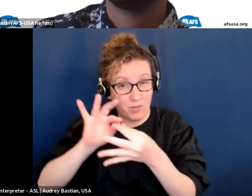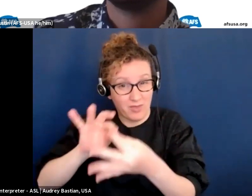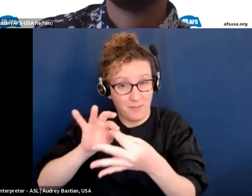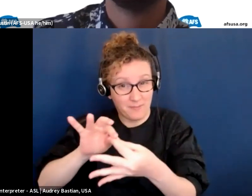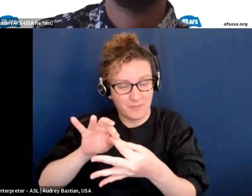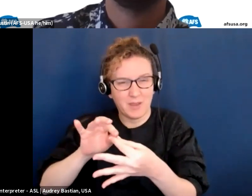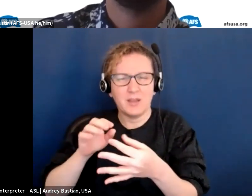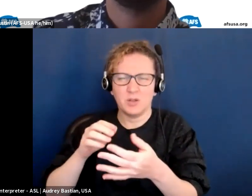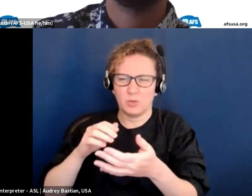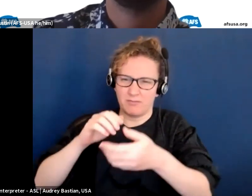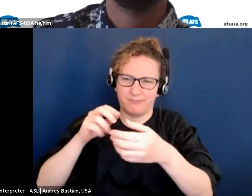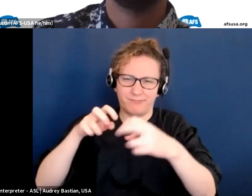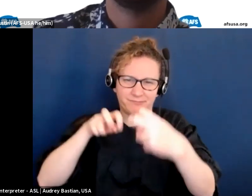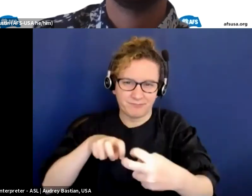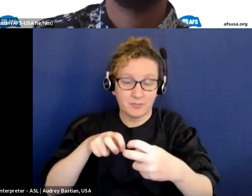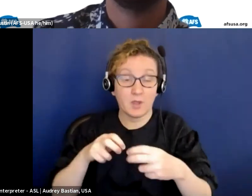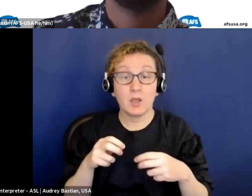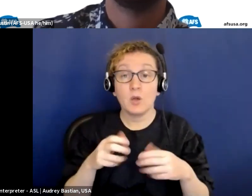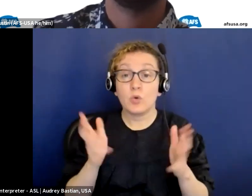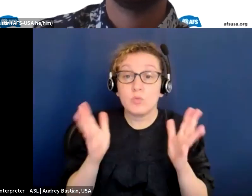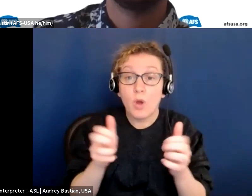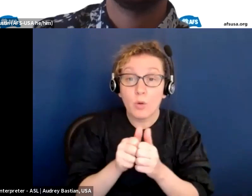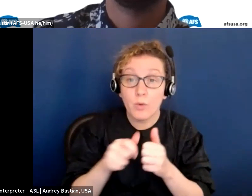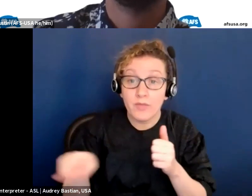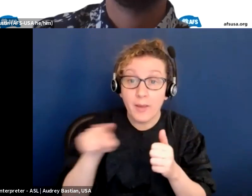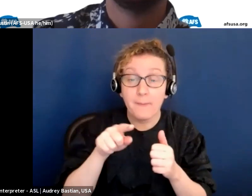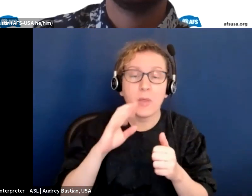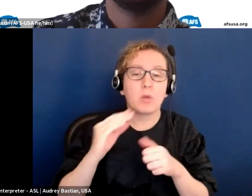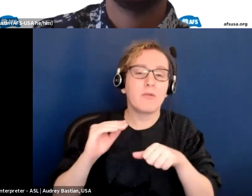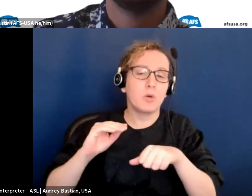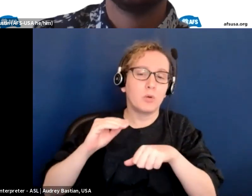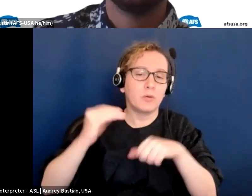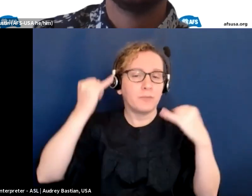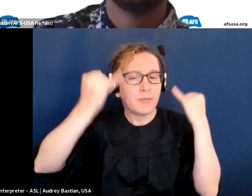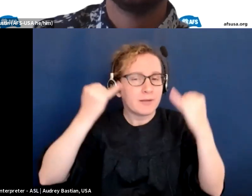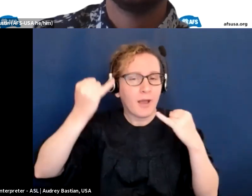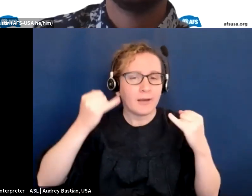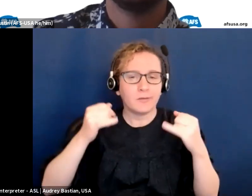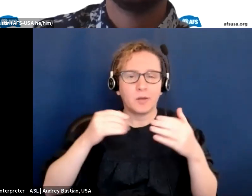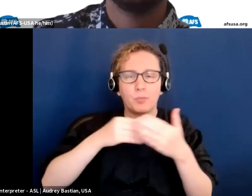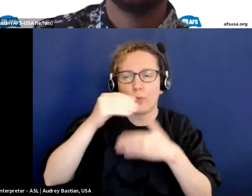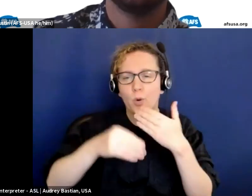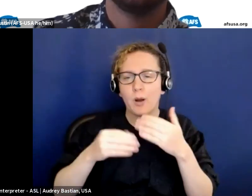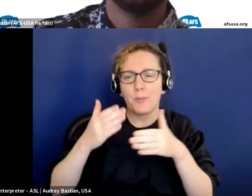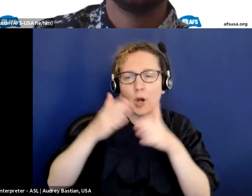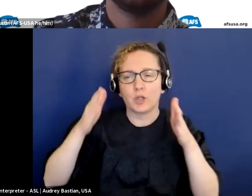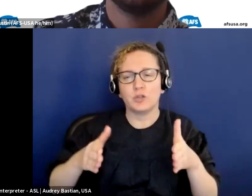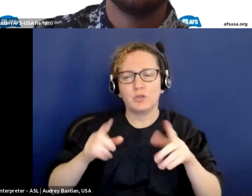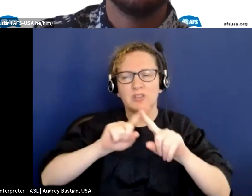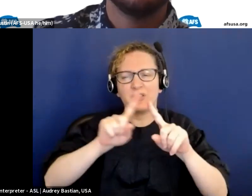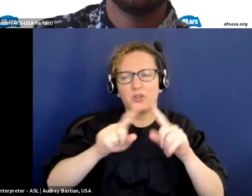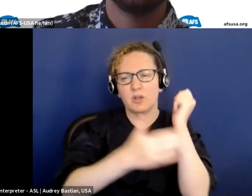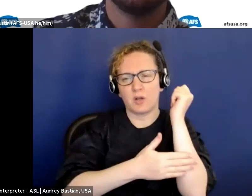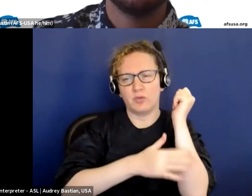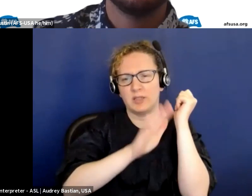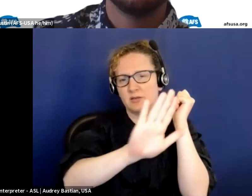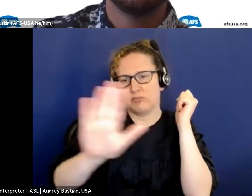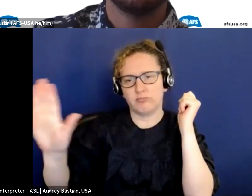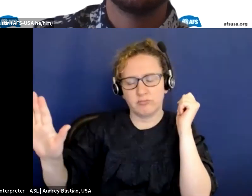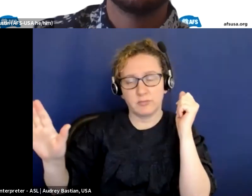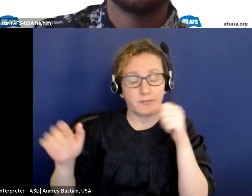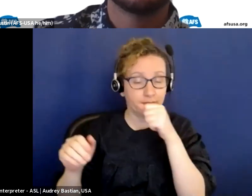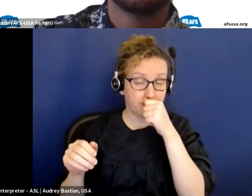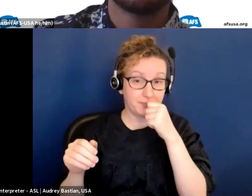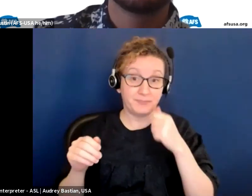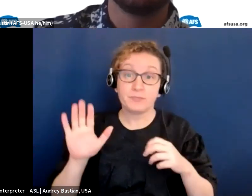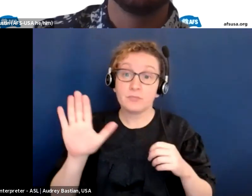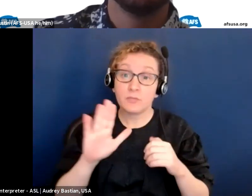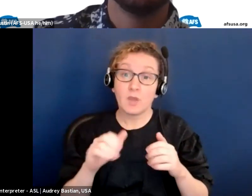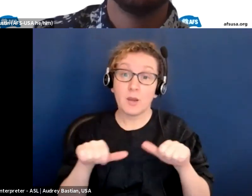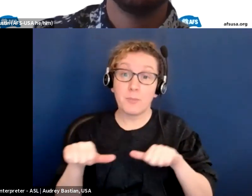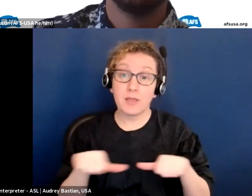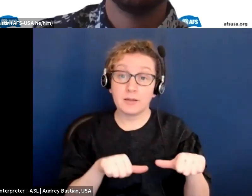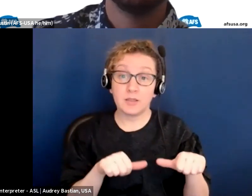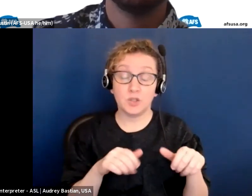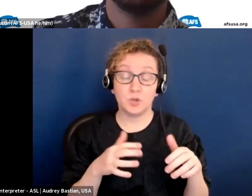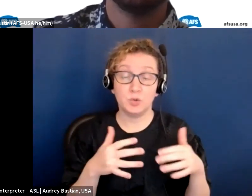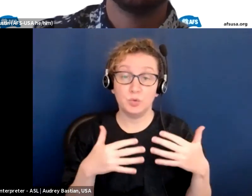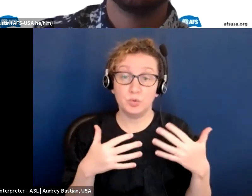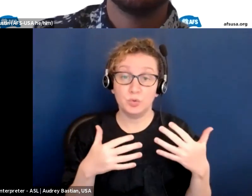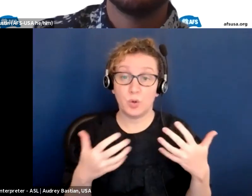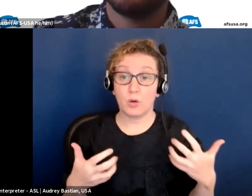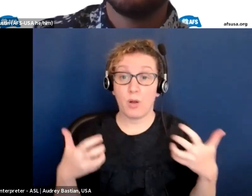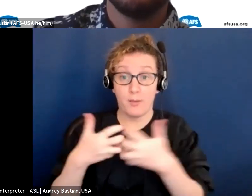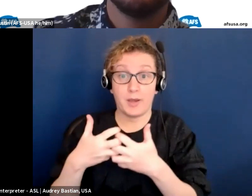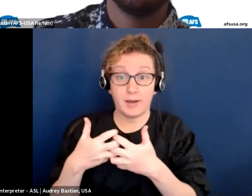to give you insight into their program partners in different countries. Their ability to accommodate